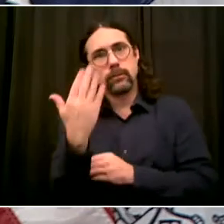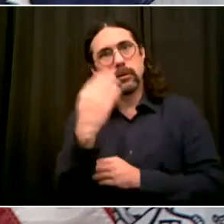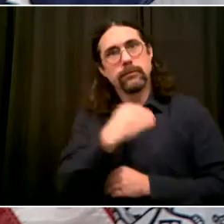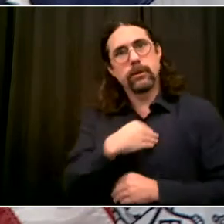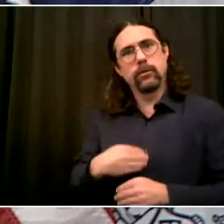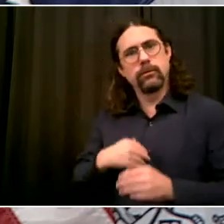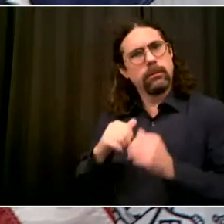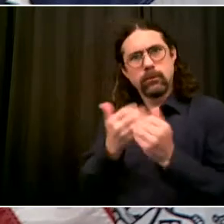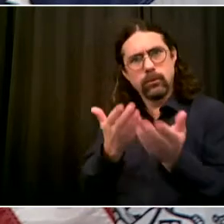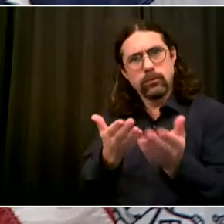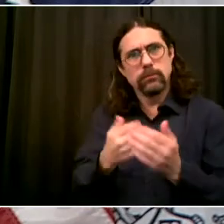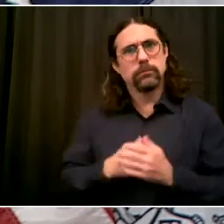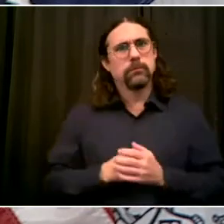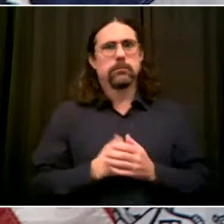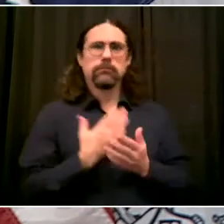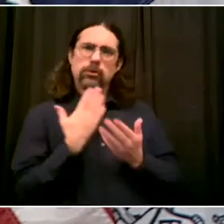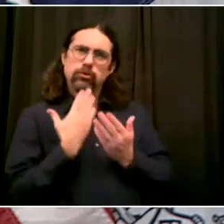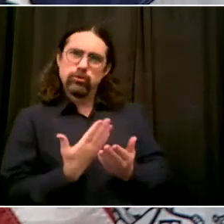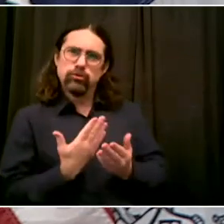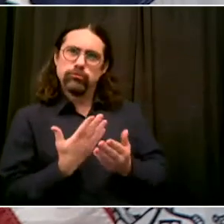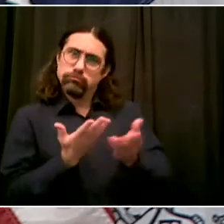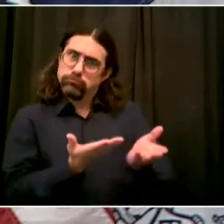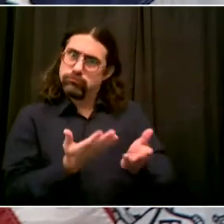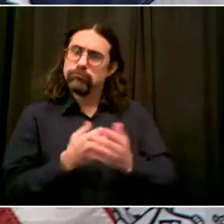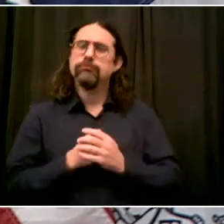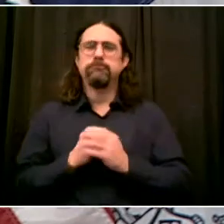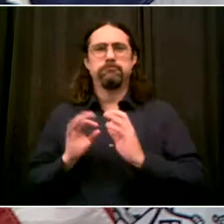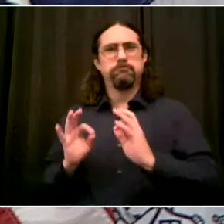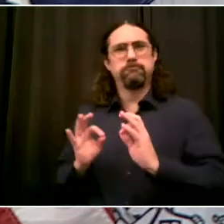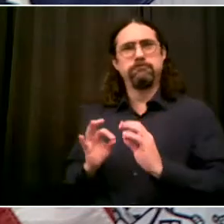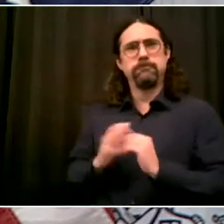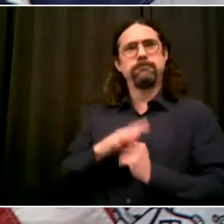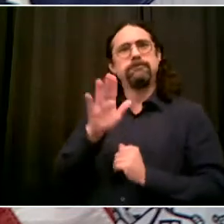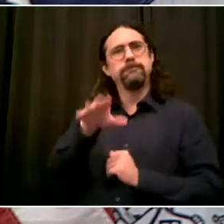GOOD MORNING. HOW ARE YOU? VERY GOOD.